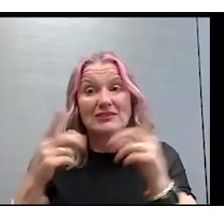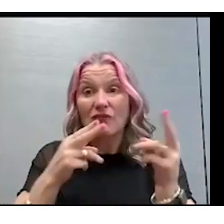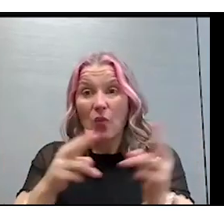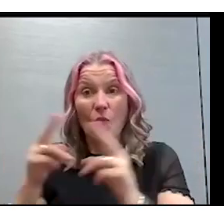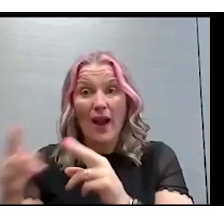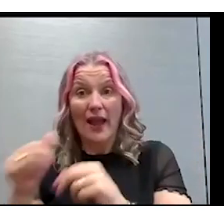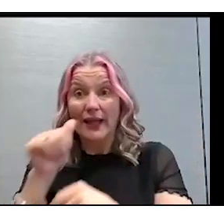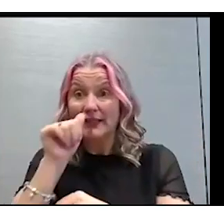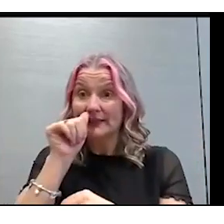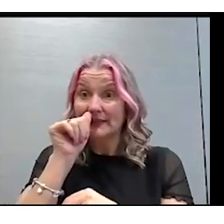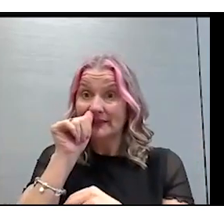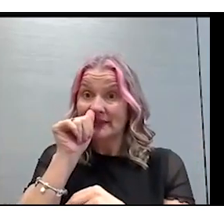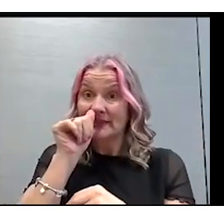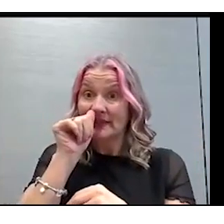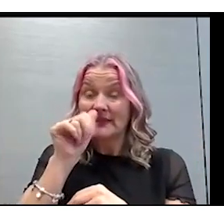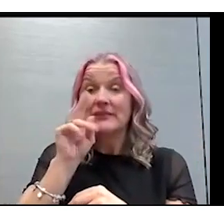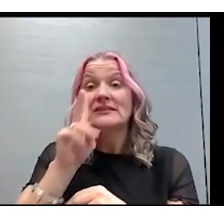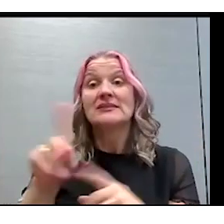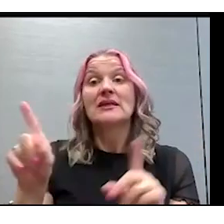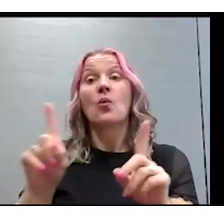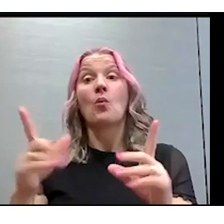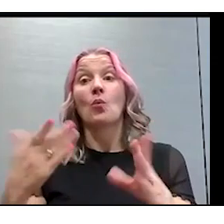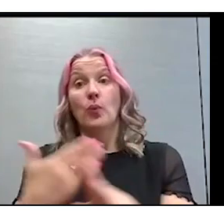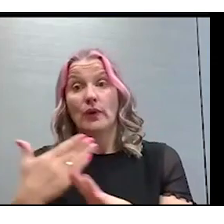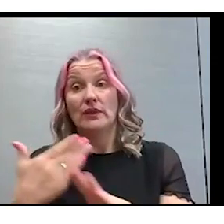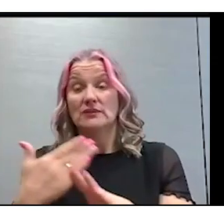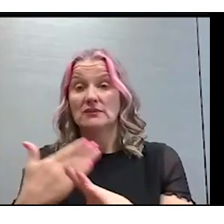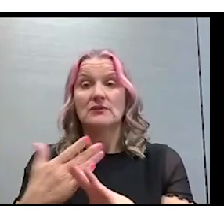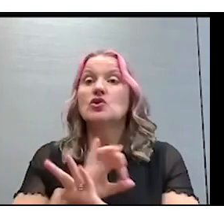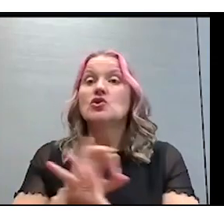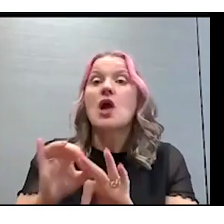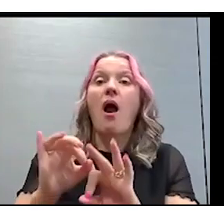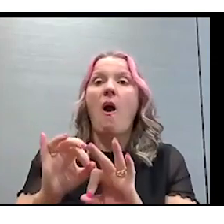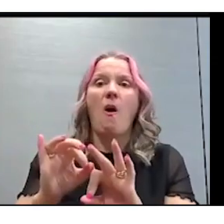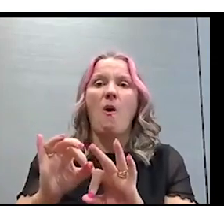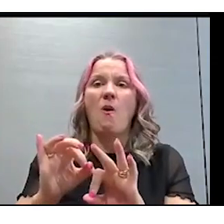Because there's no such thing as the perfect technique.